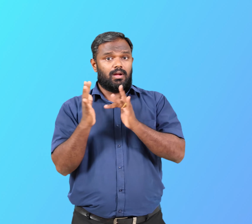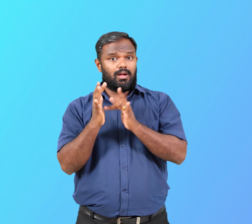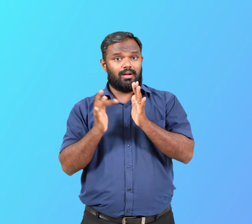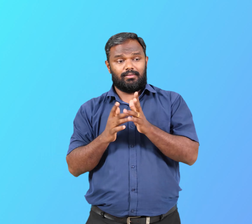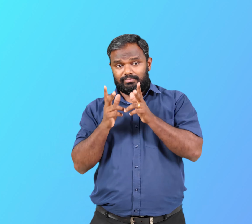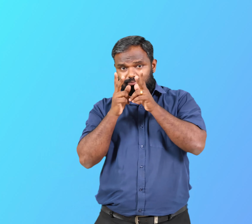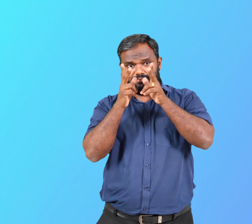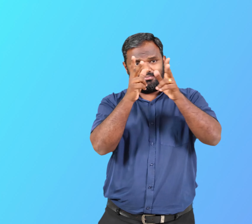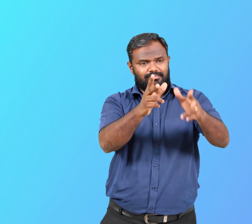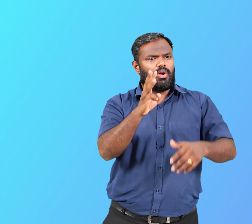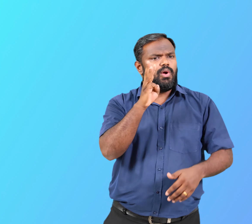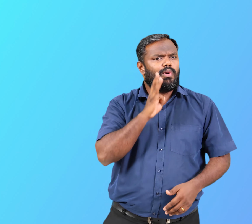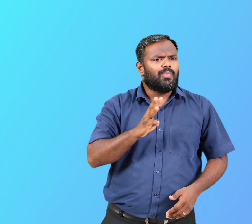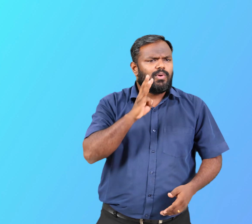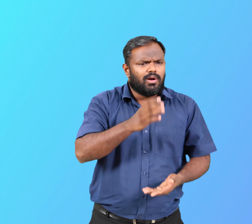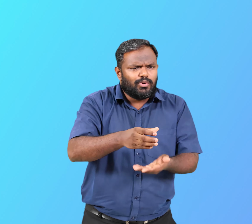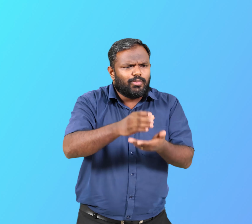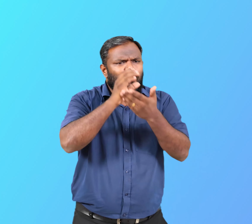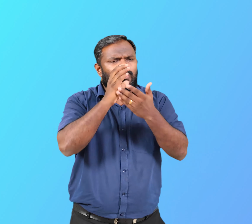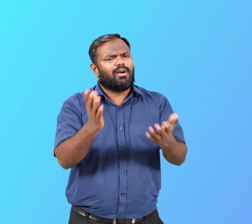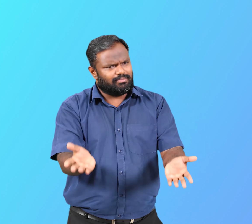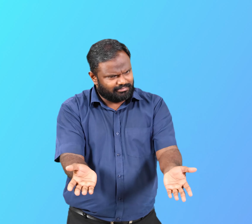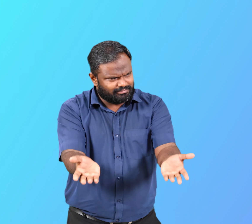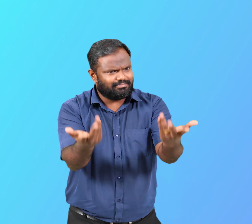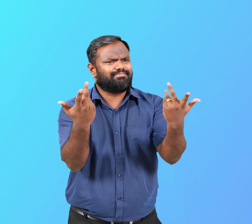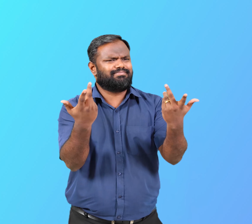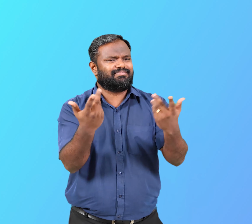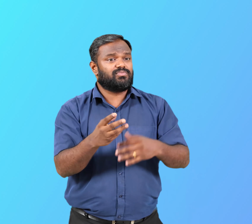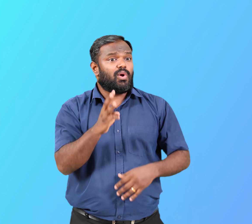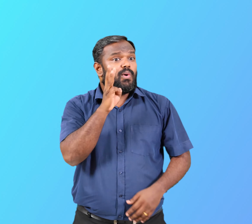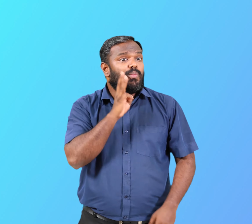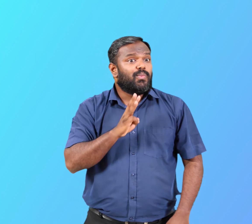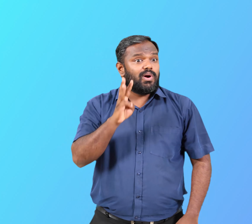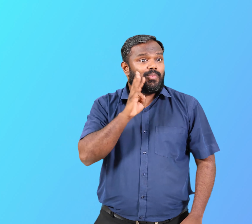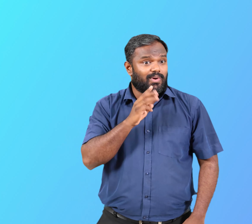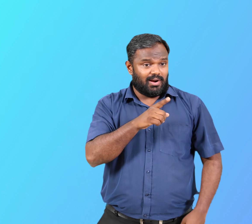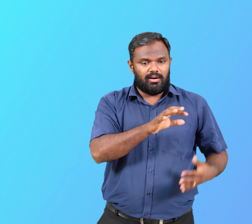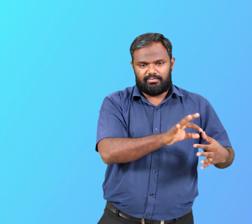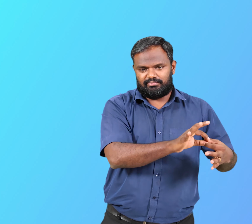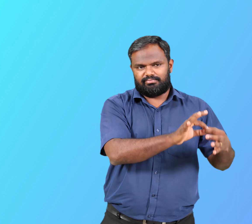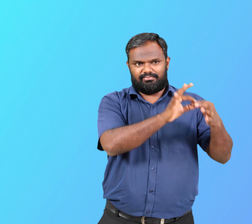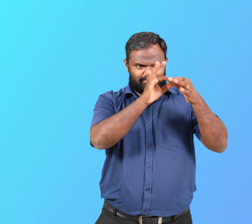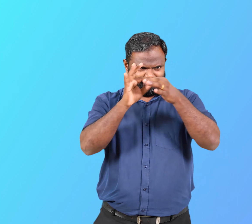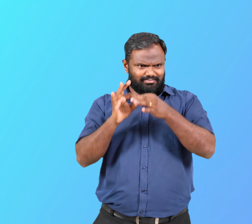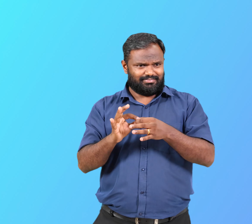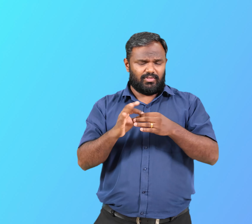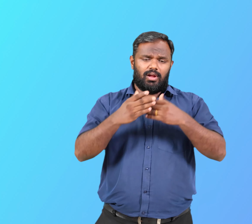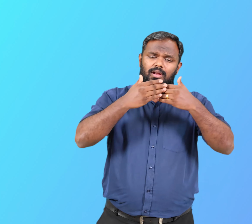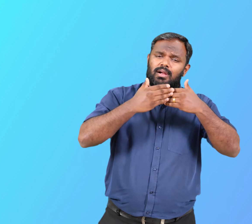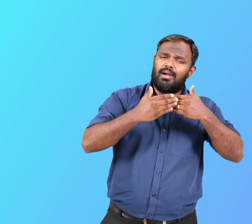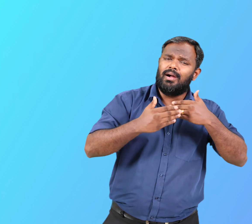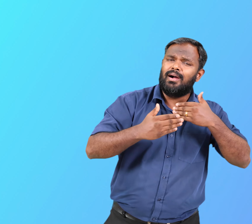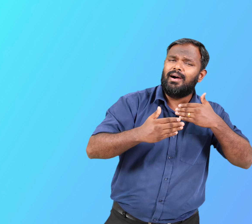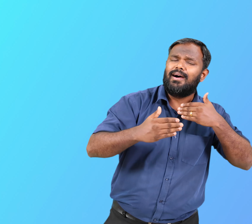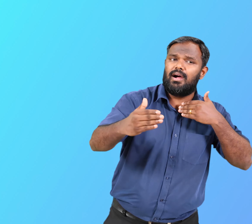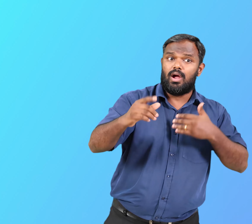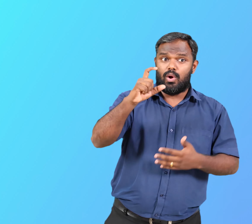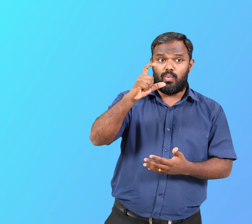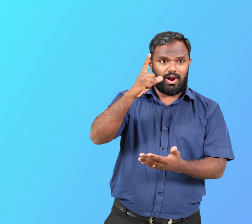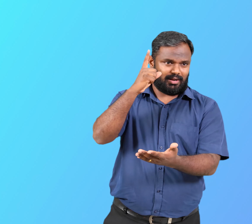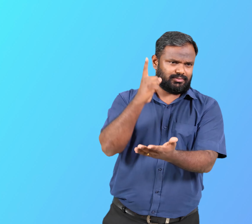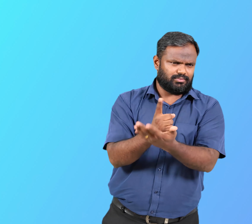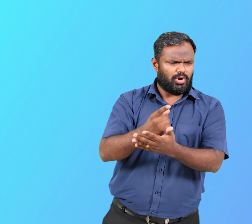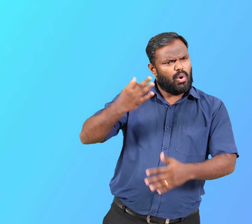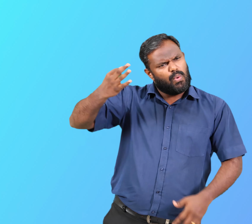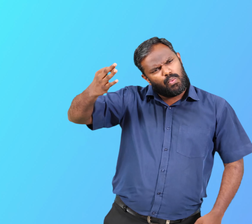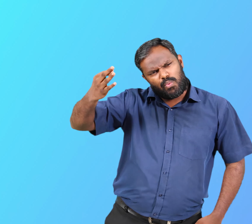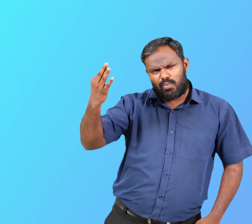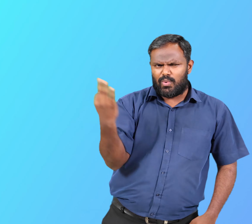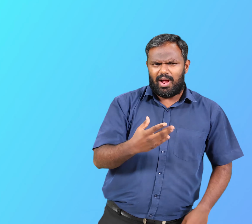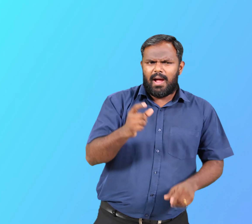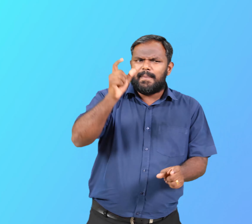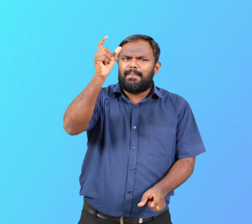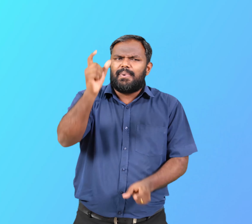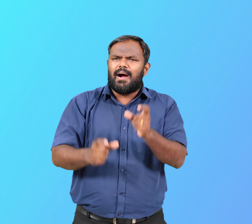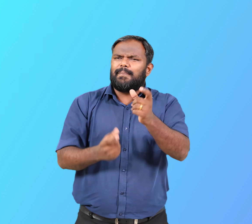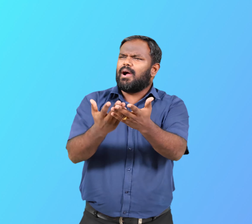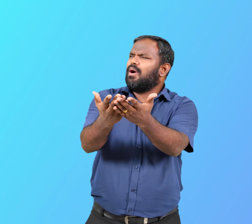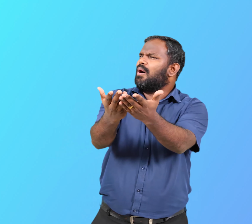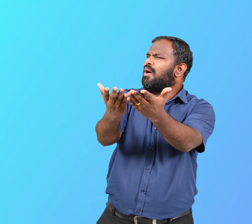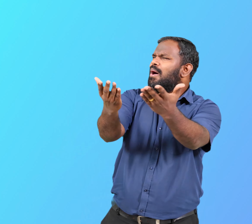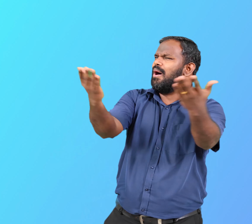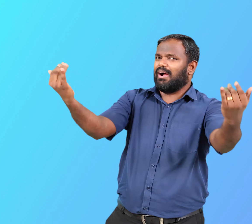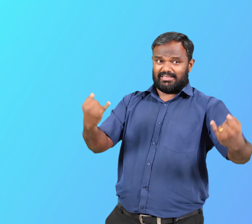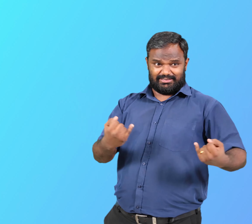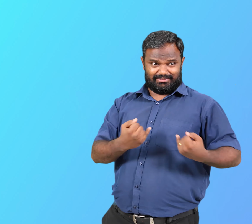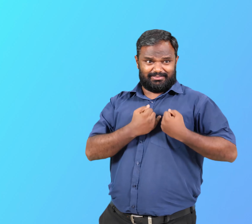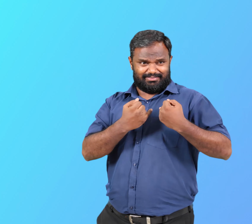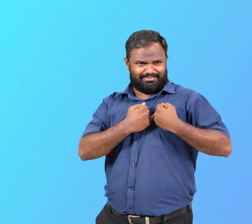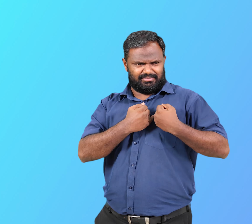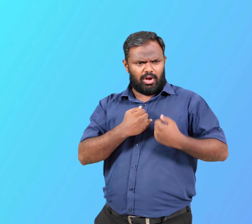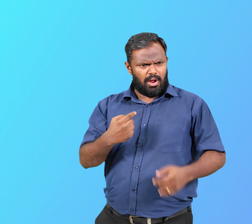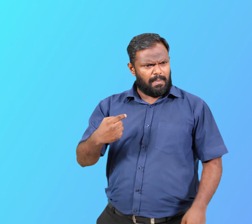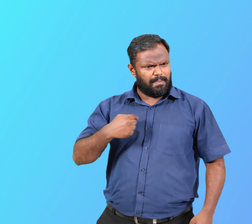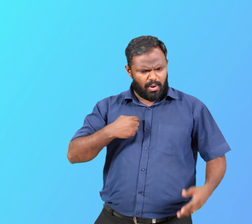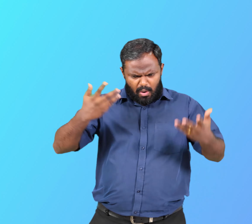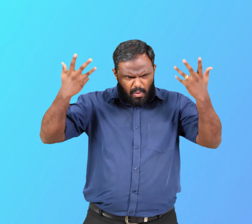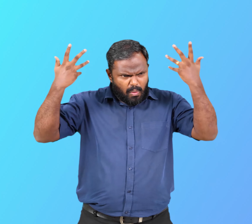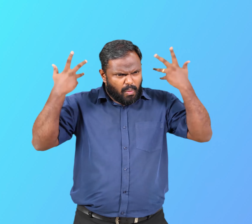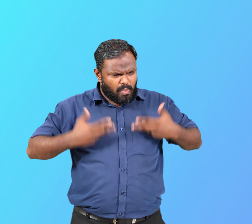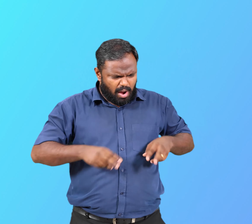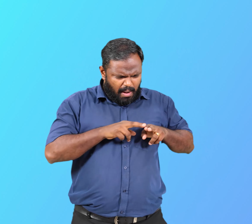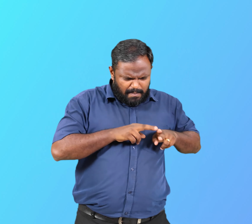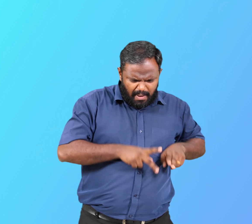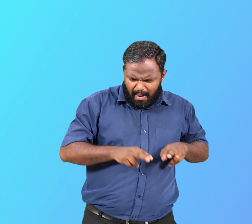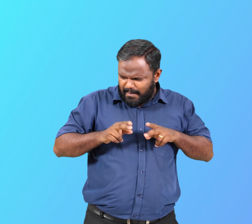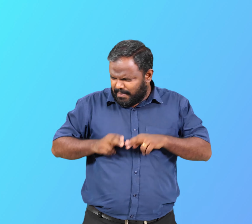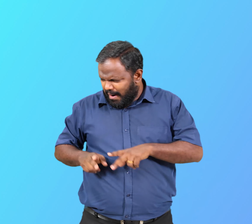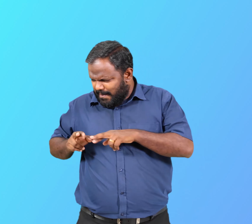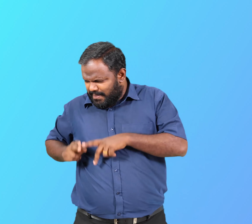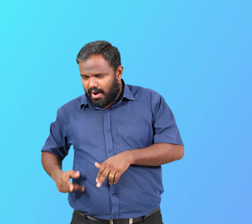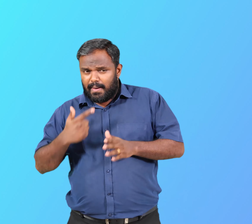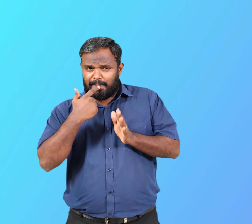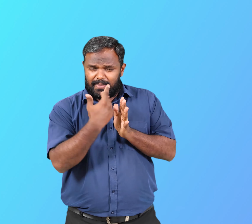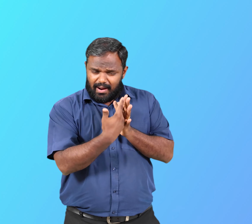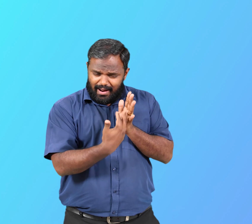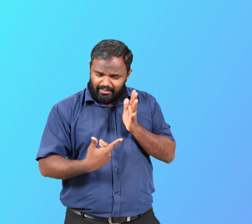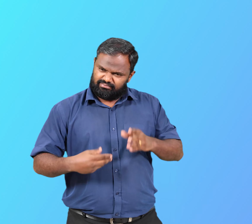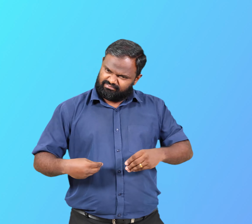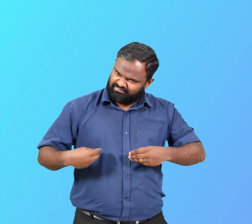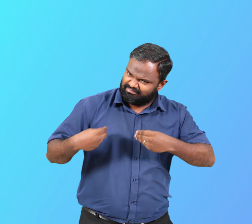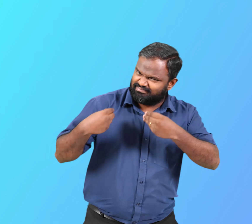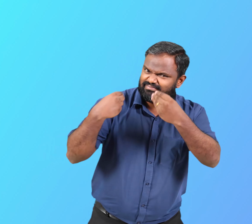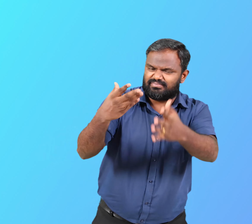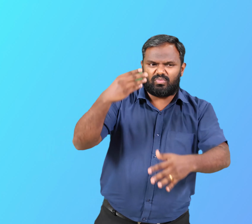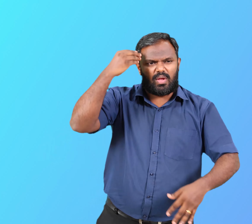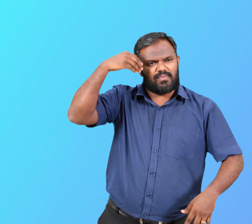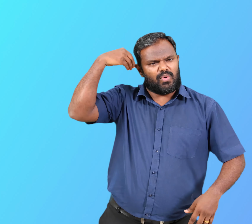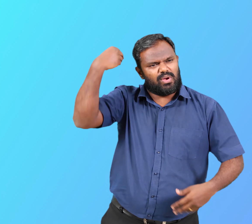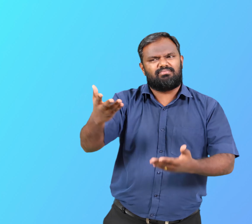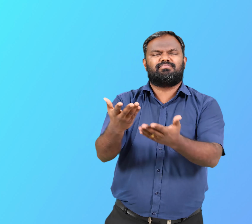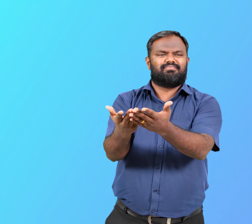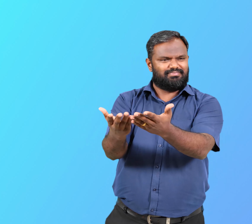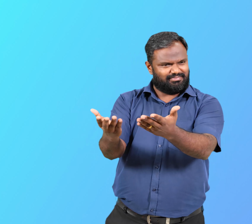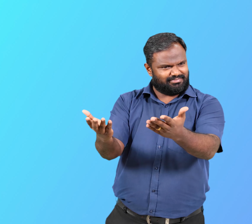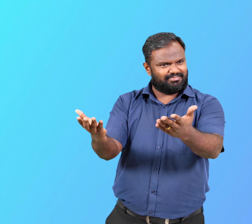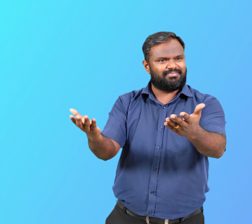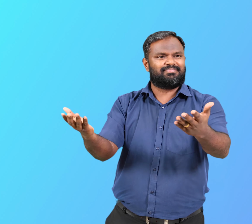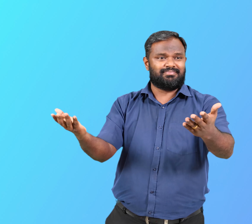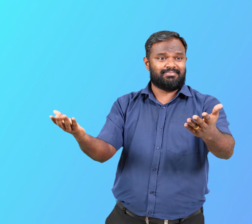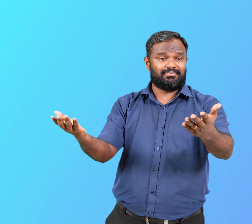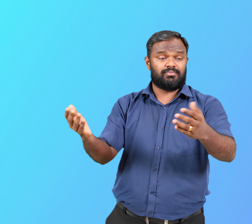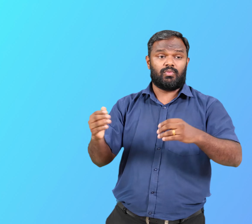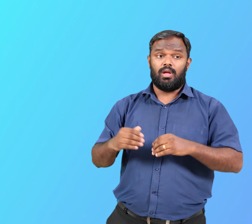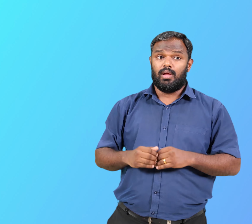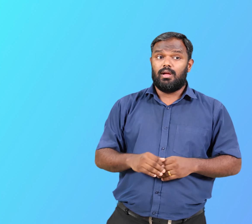This wine is my blood, which will be poured out to forgive the sins of many and begin the new agreement that God makes with his people.